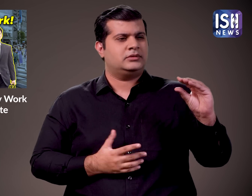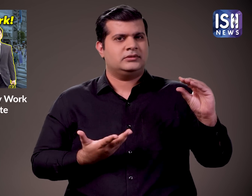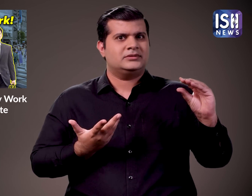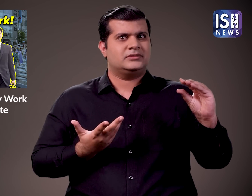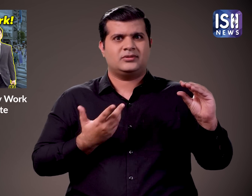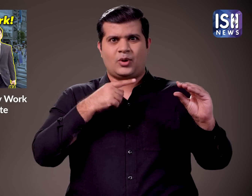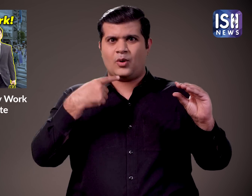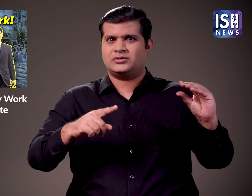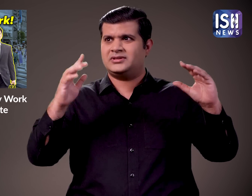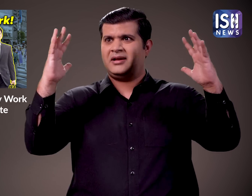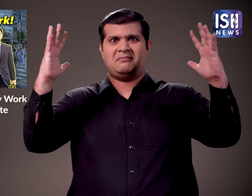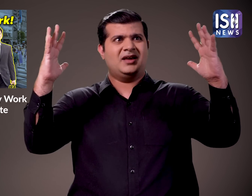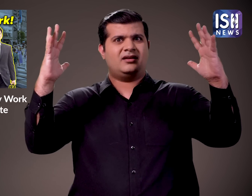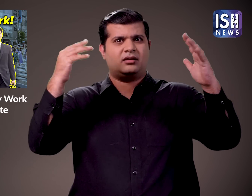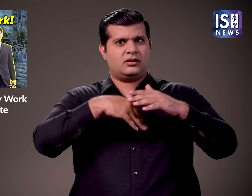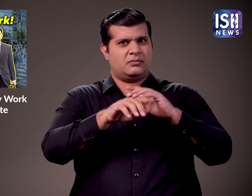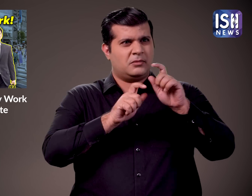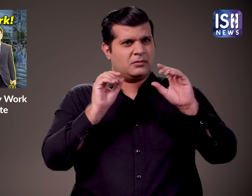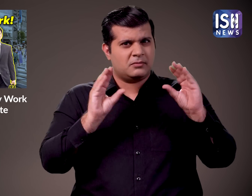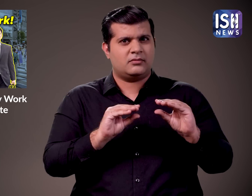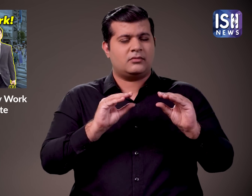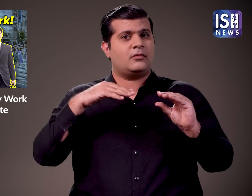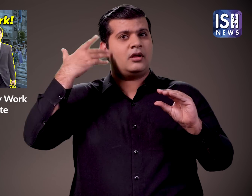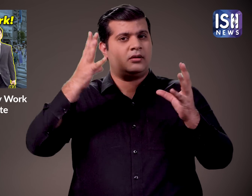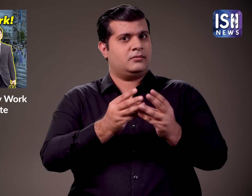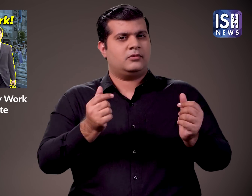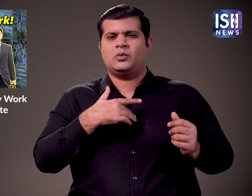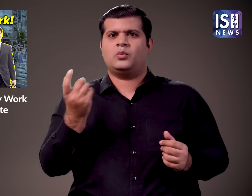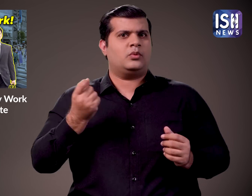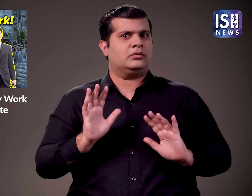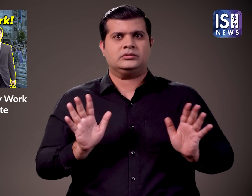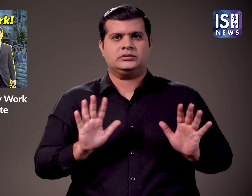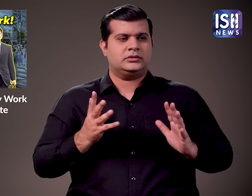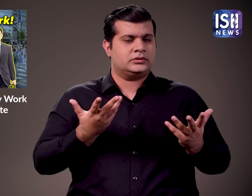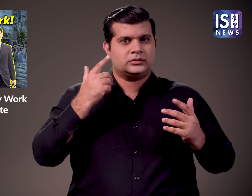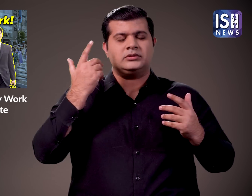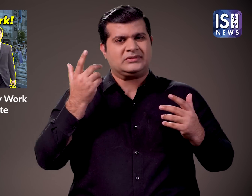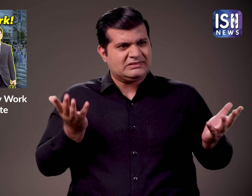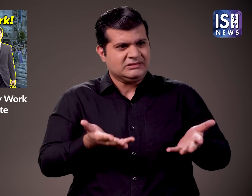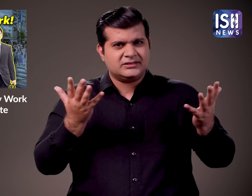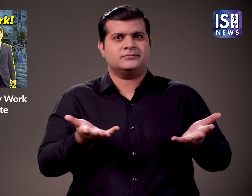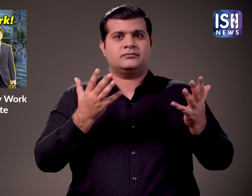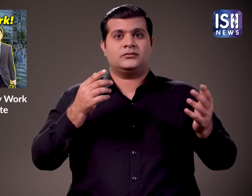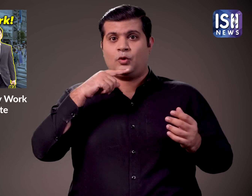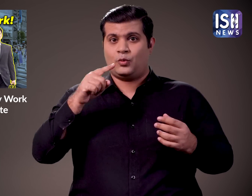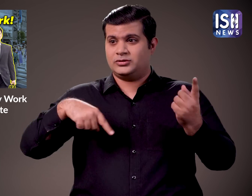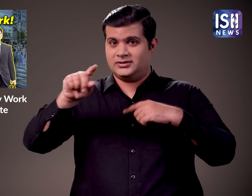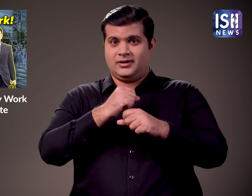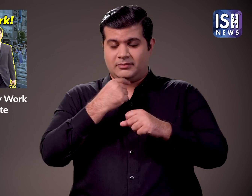Russia is such a big country but its population is low! To avoid further decline, Russian Government said that